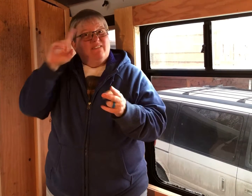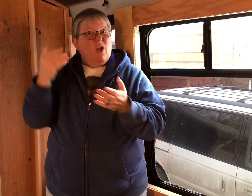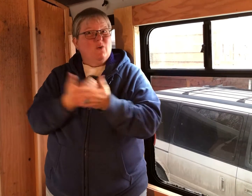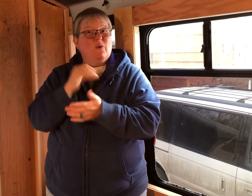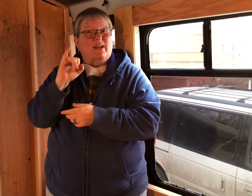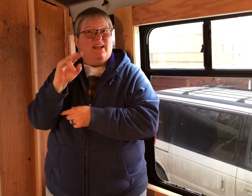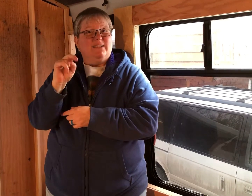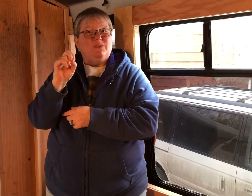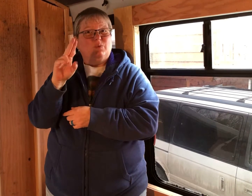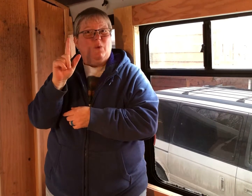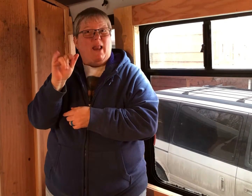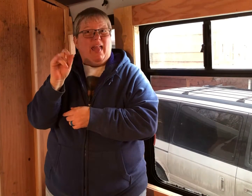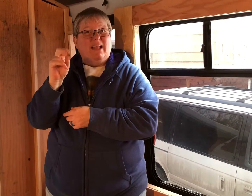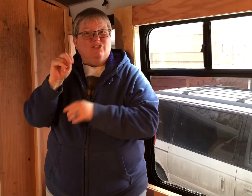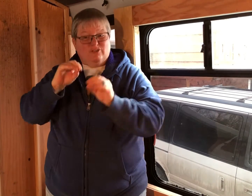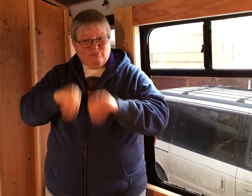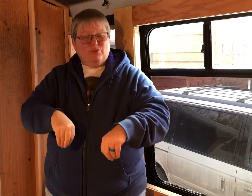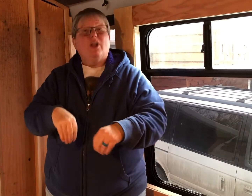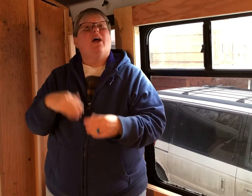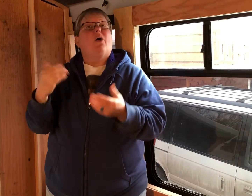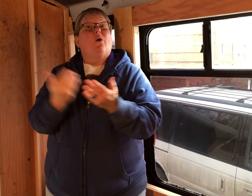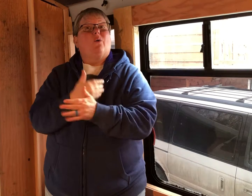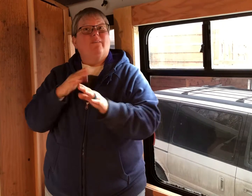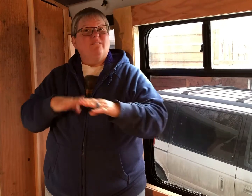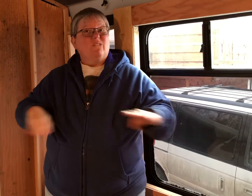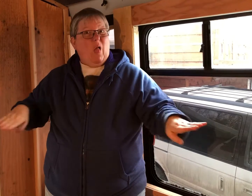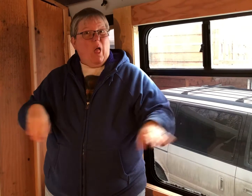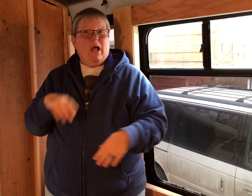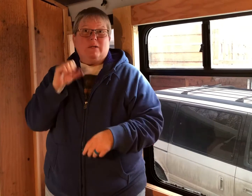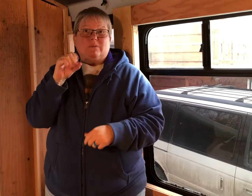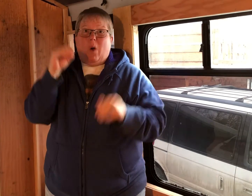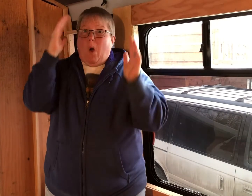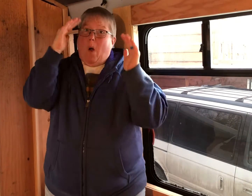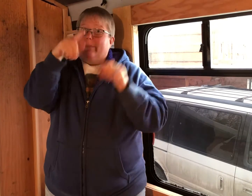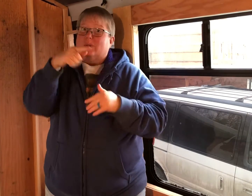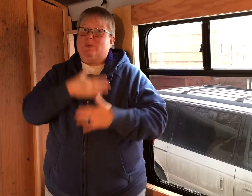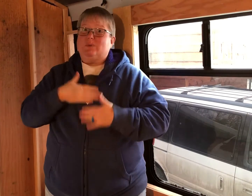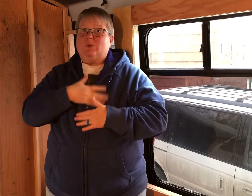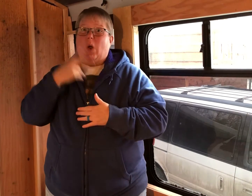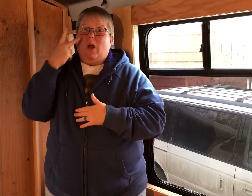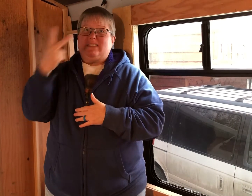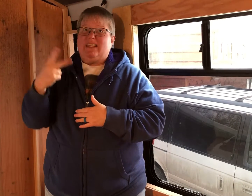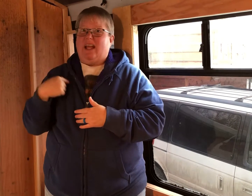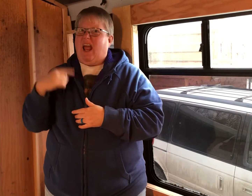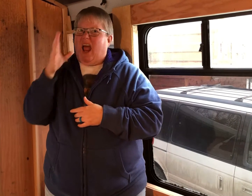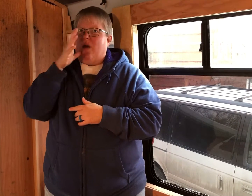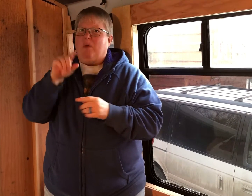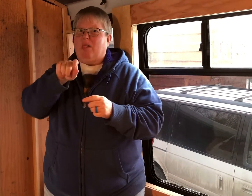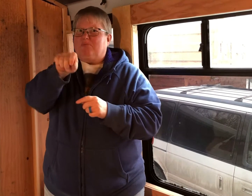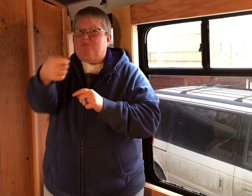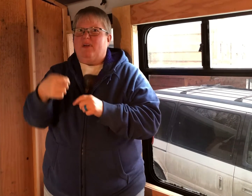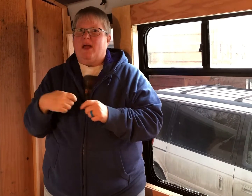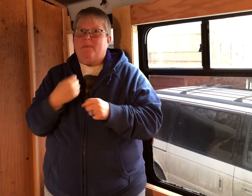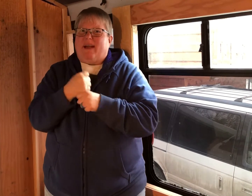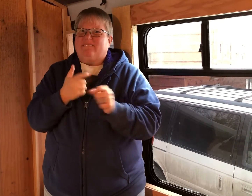to install the new insulation and the new floor. So hopefully you'll enjoy watching. I'm gonna speed it